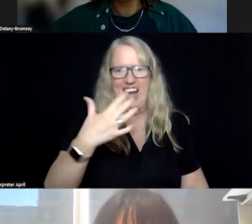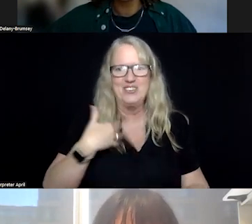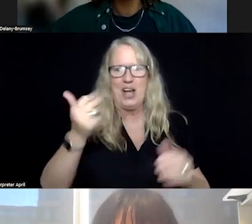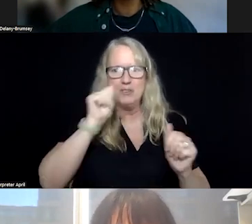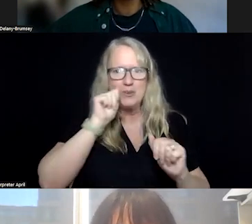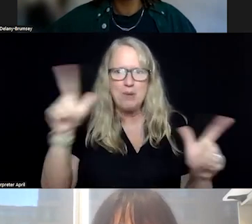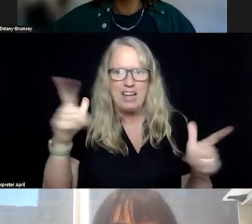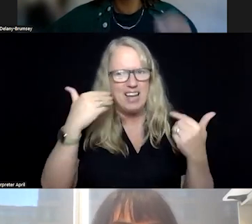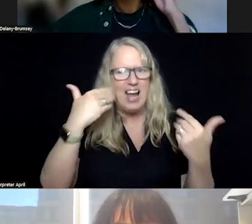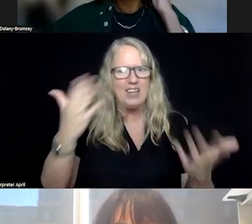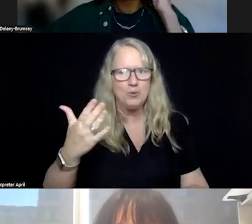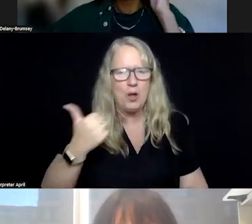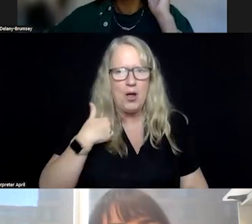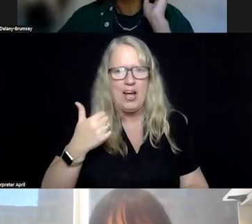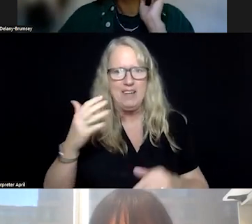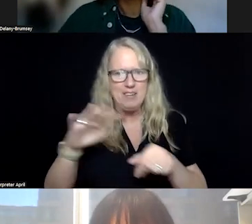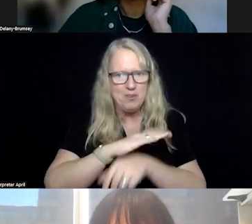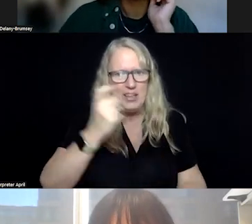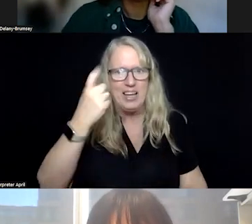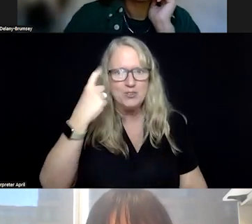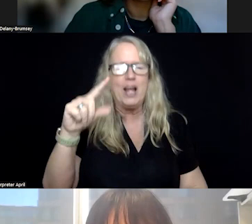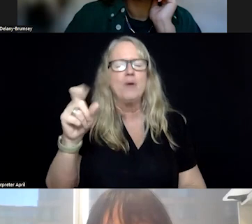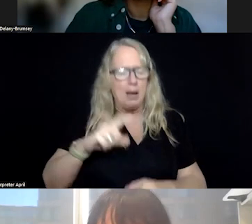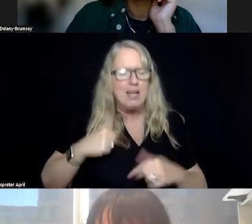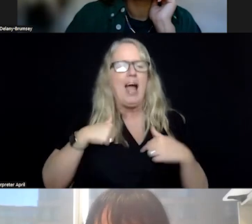I DON'T KNOW IF I FULLY UNDERSTAND THE QUESTION -- I DO, BUT IT